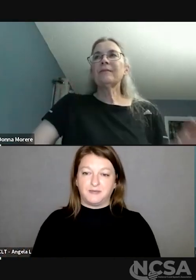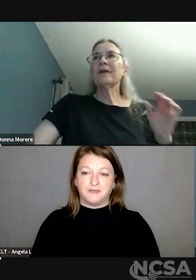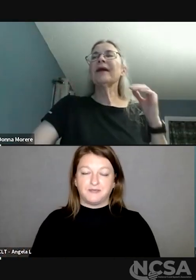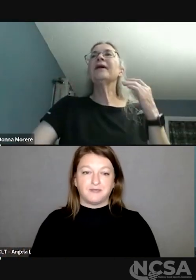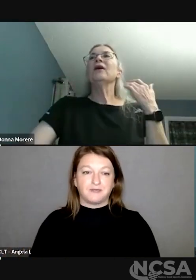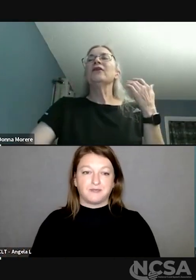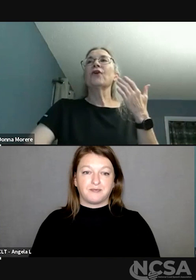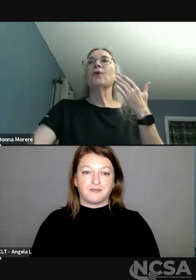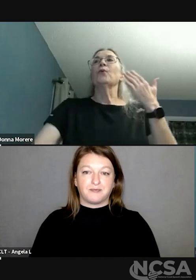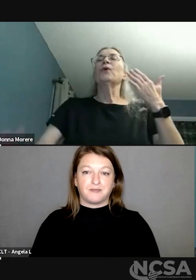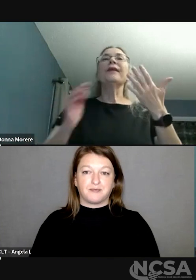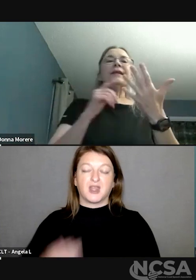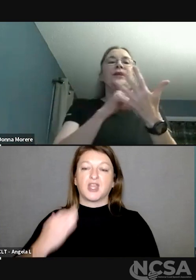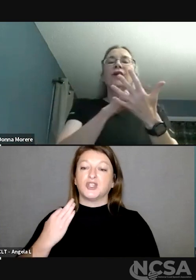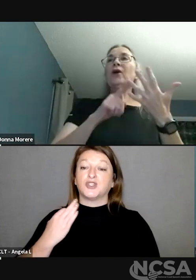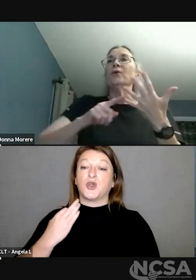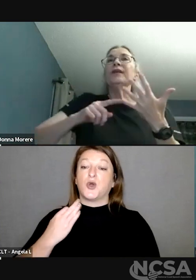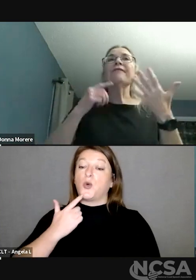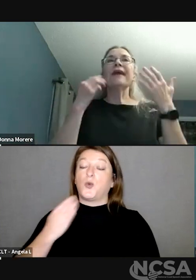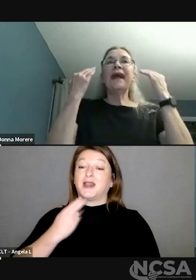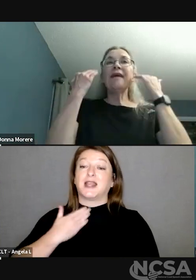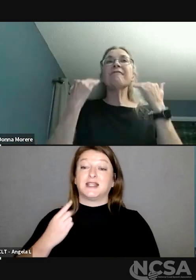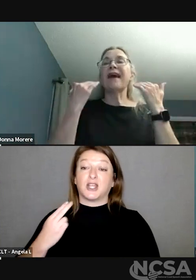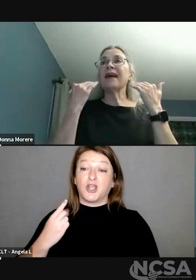Okay. So when they decode, if they have that,